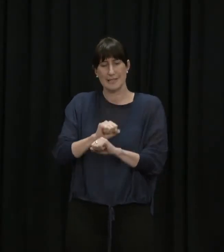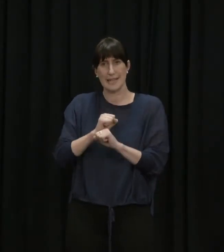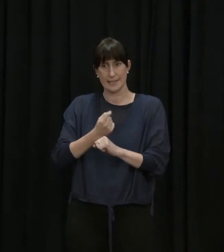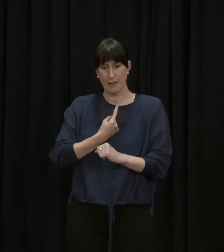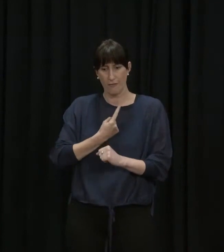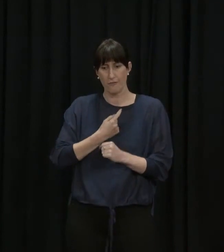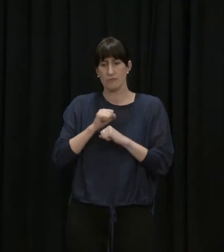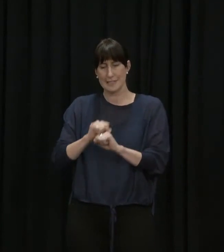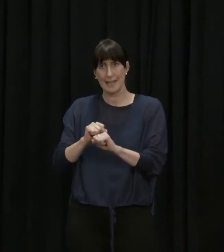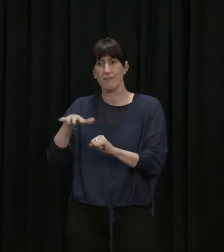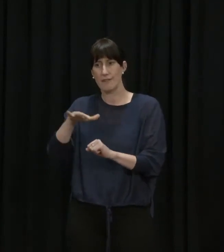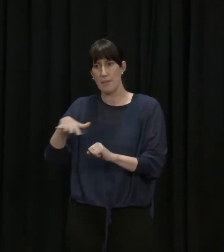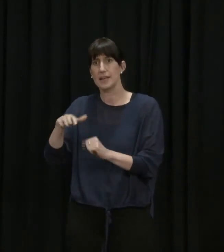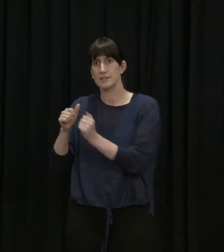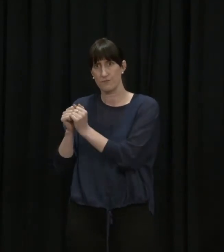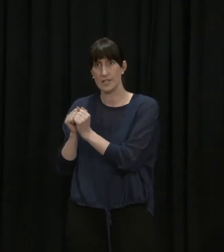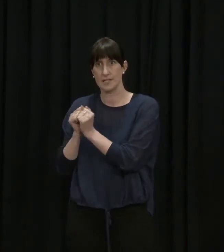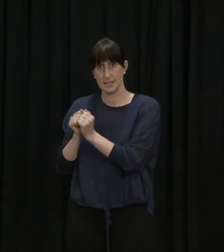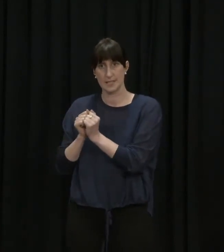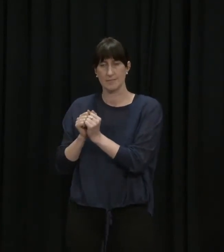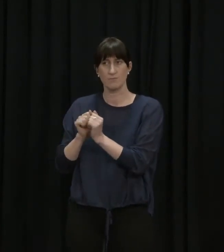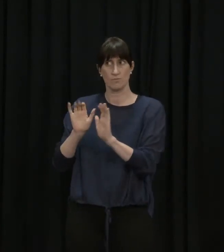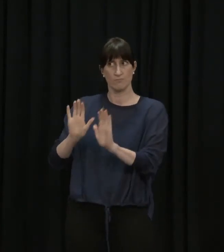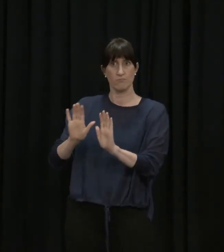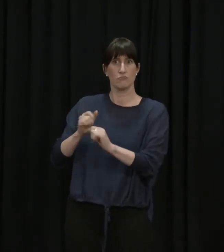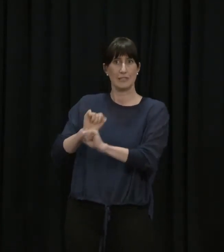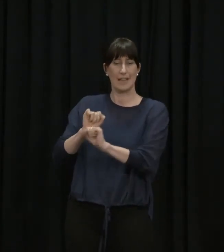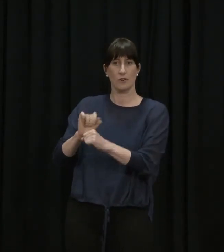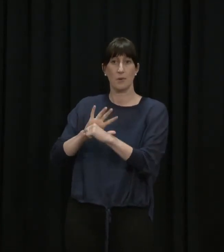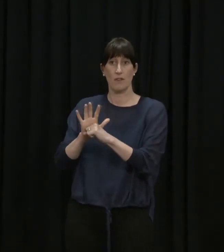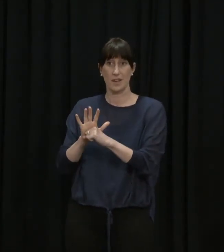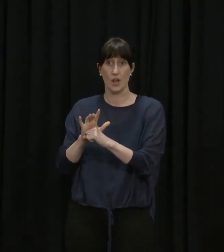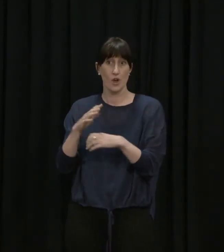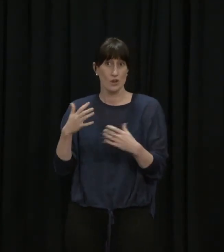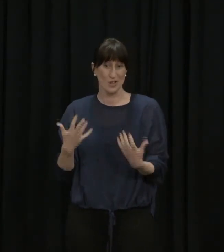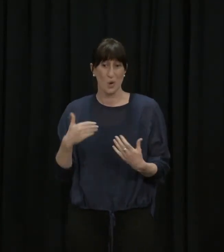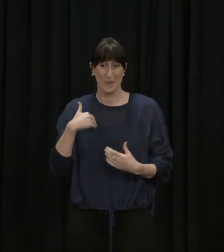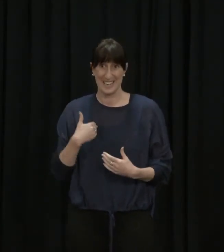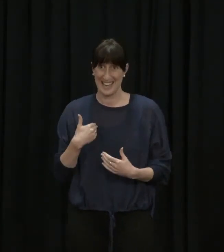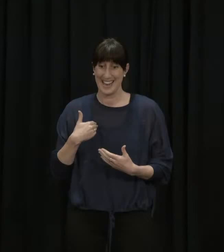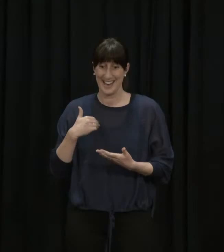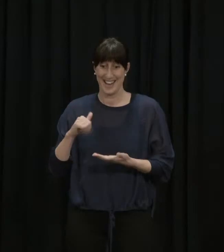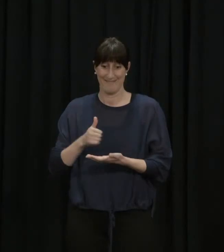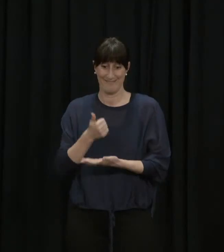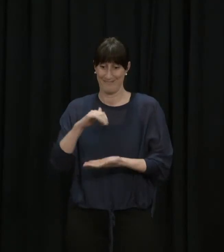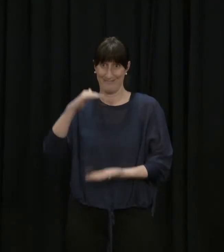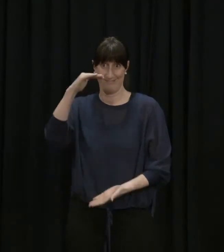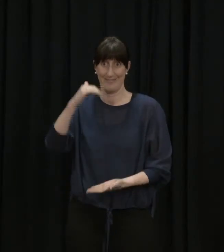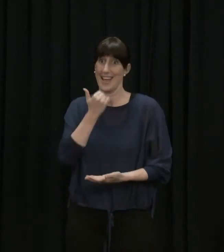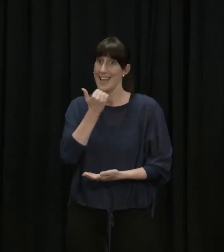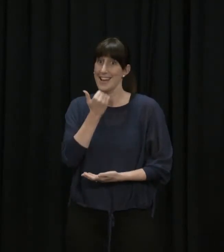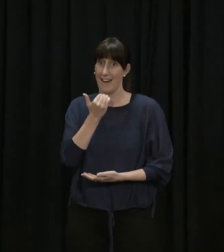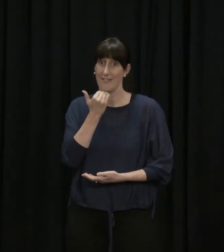can do to keep ourselves, our families and our communities